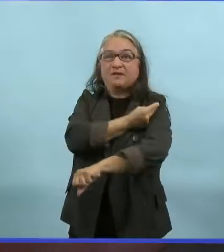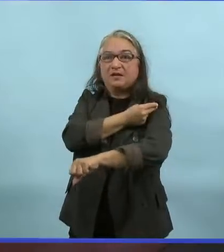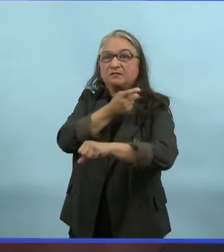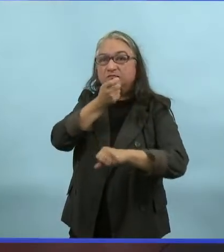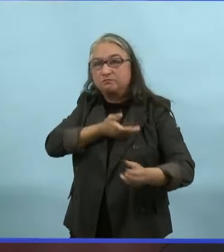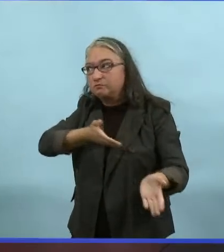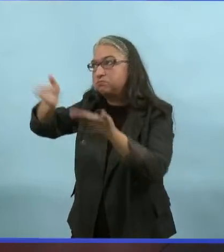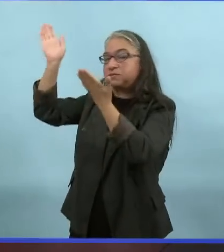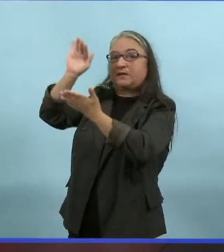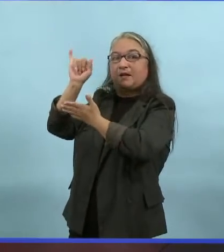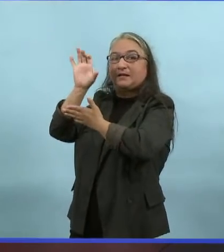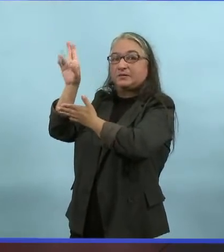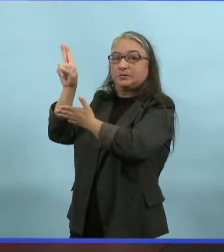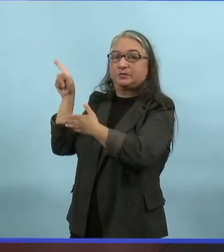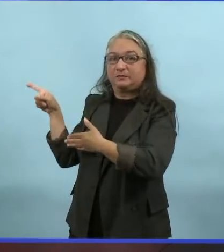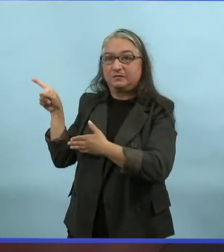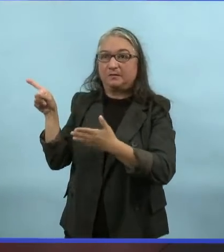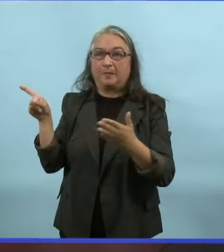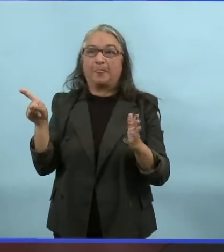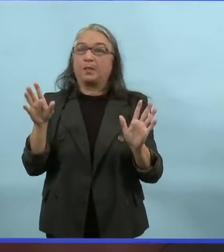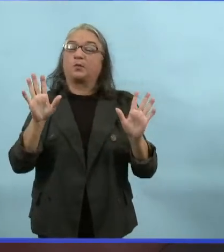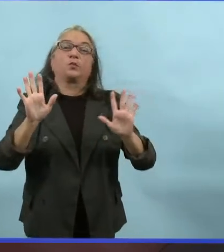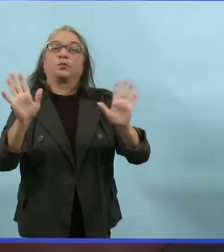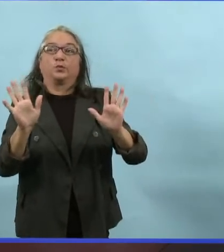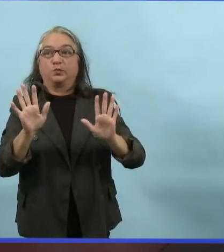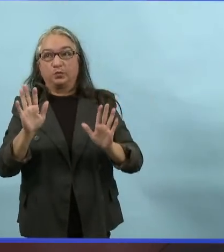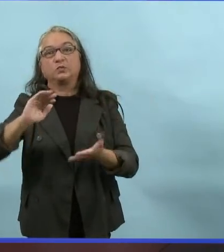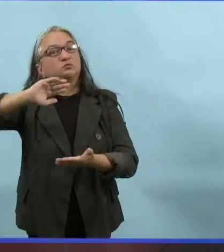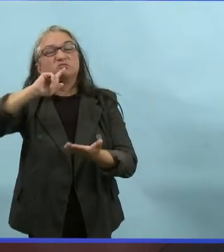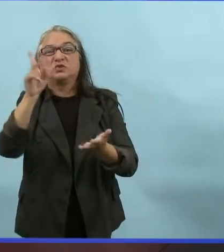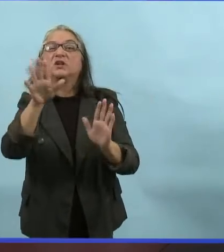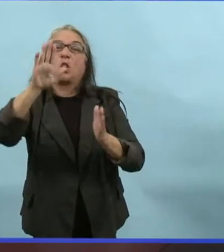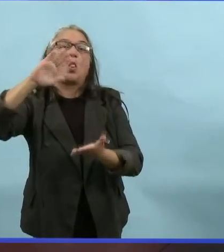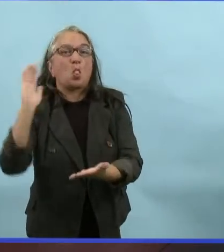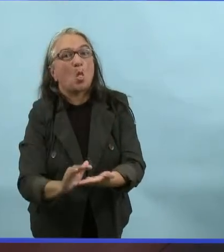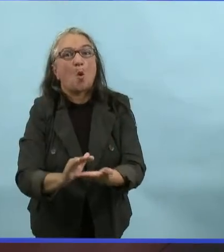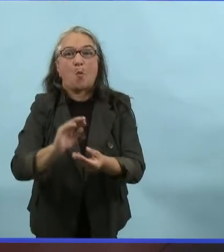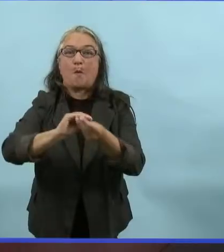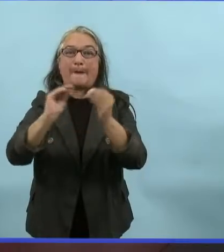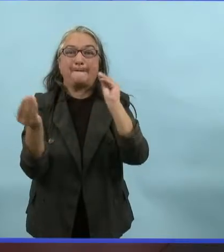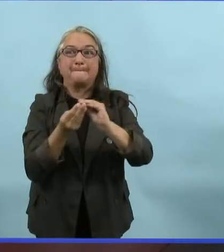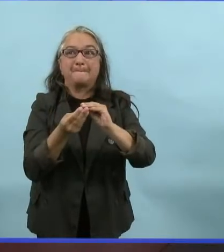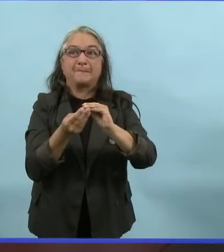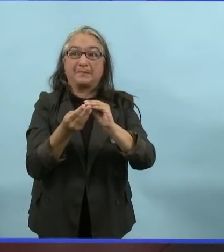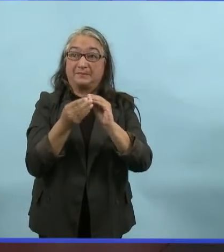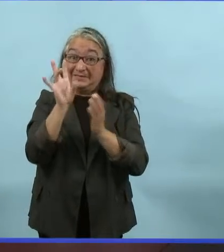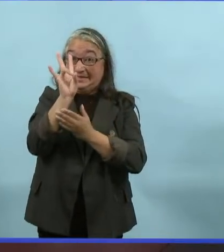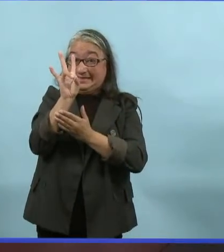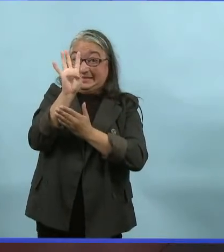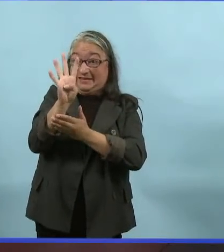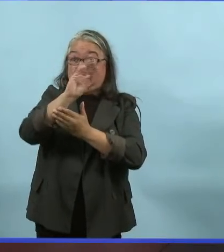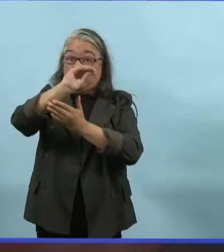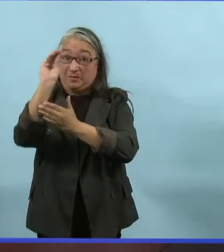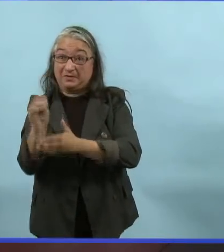it's much less than that so you have that you know sort of that 74 percent of them are are not even